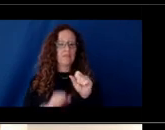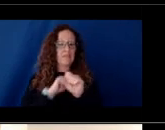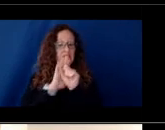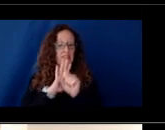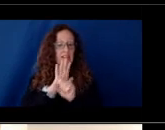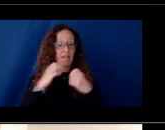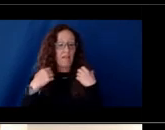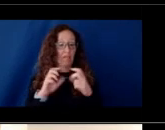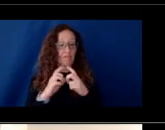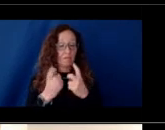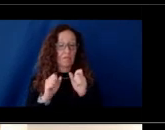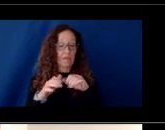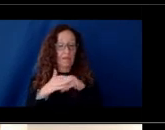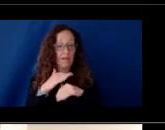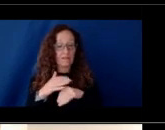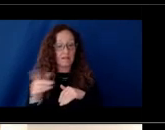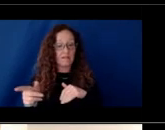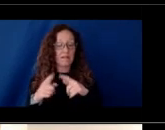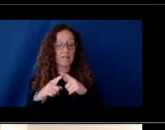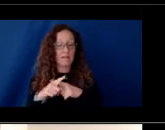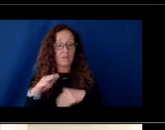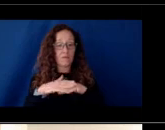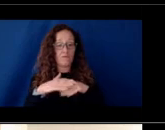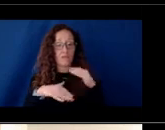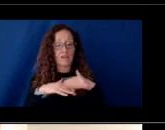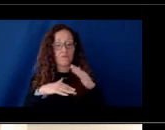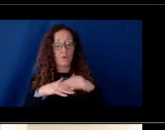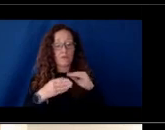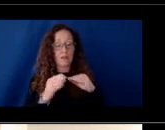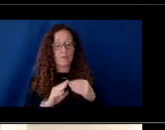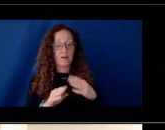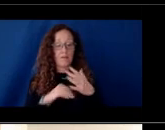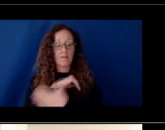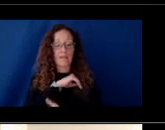to the temperature threshold number used by counties or other geographic breakdown like